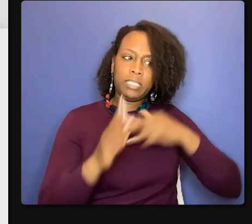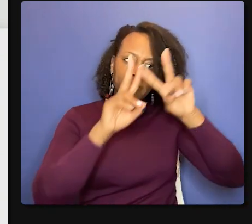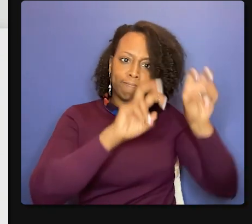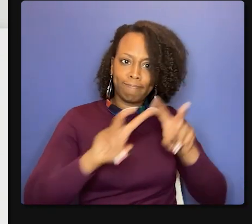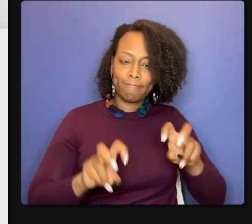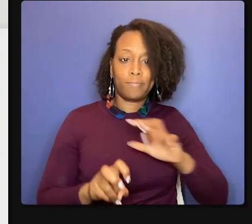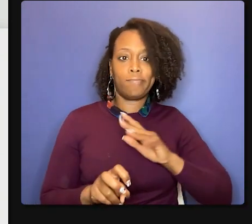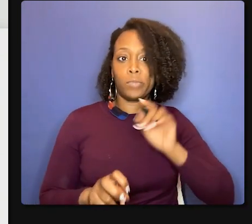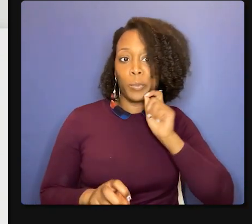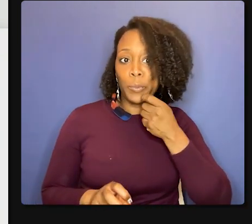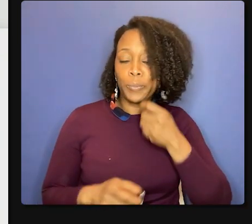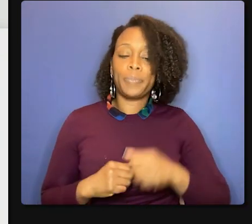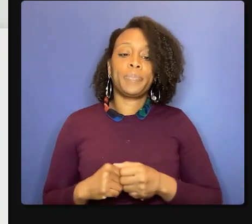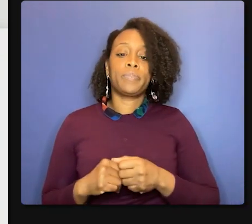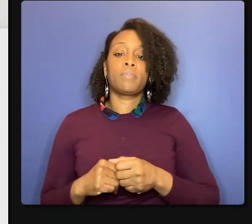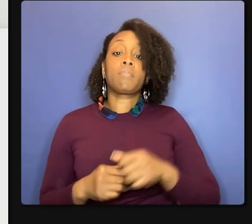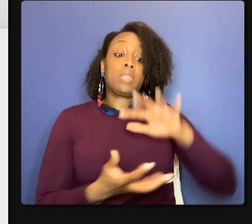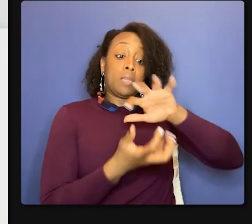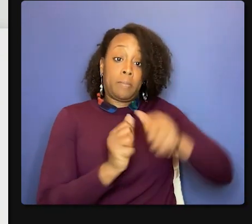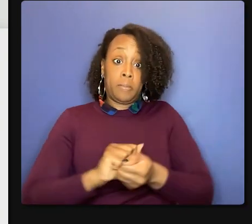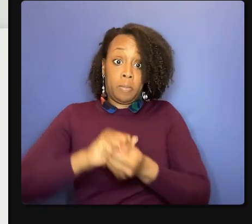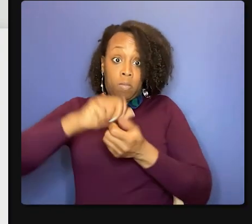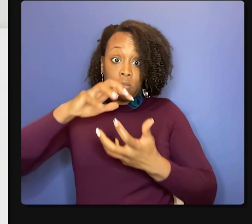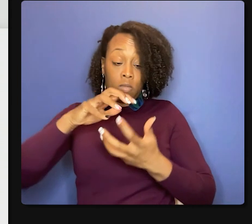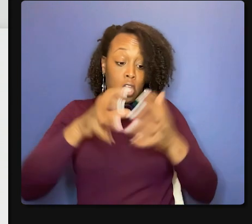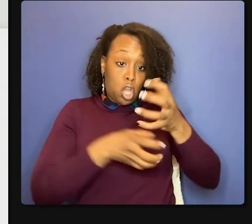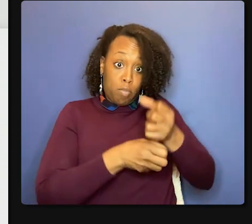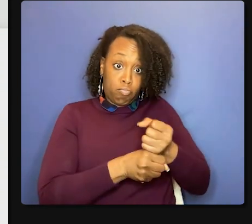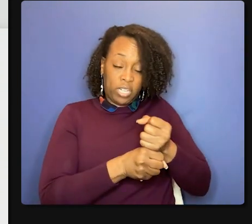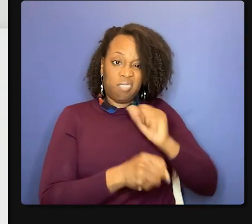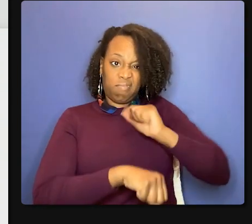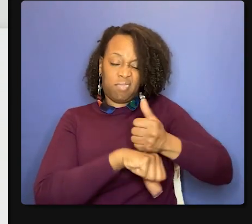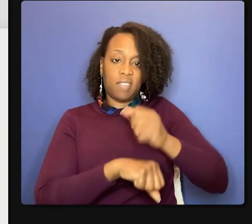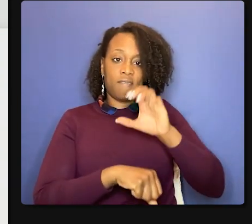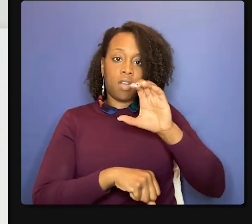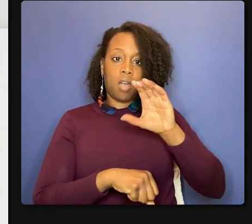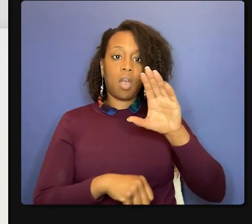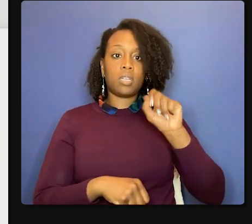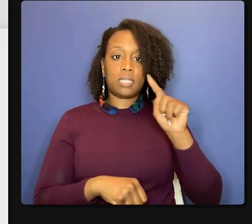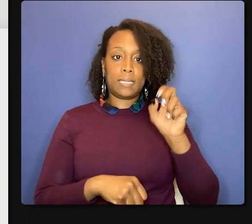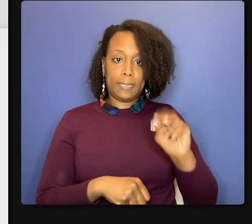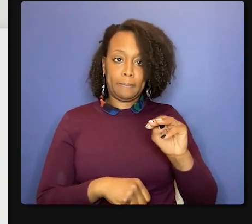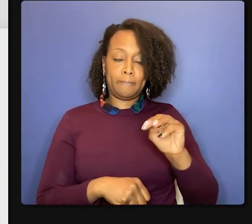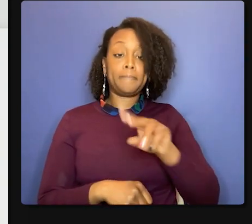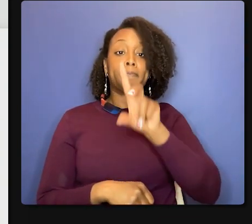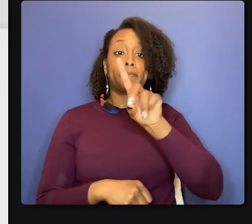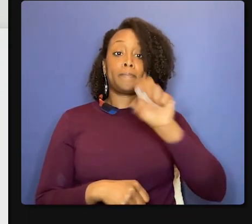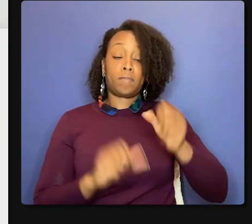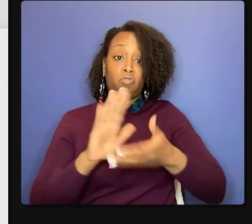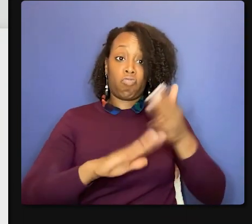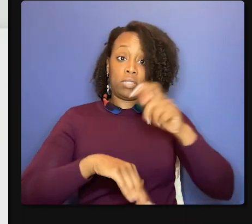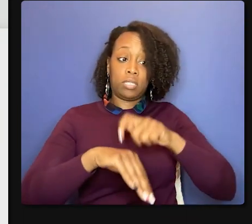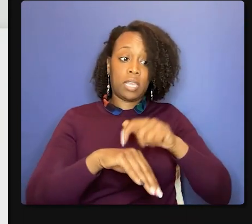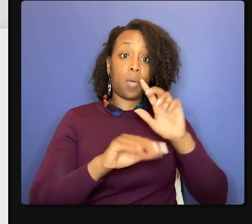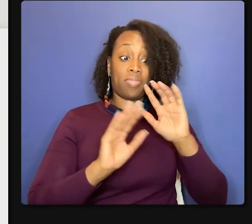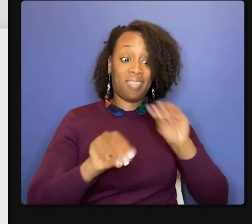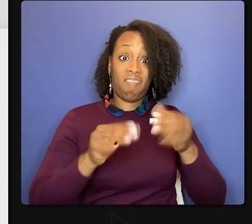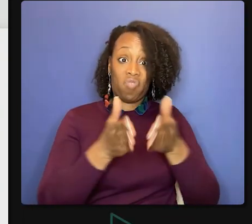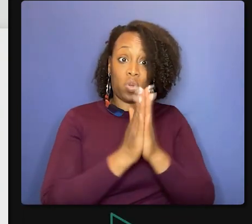It's a pretty cool sample. Now, when compression type is set to custom, the DirectStorage runtime will put those requests